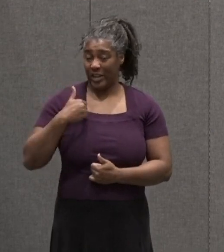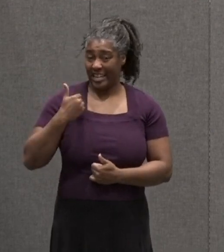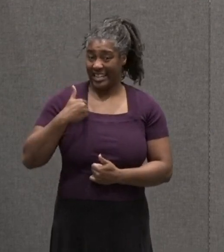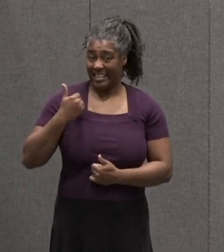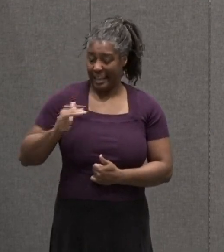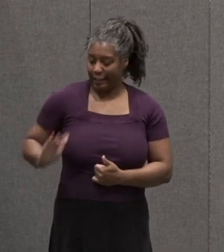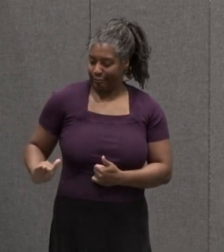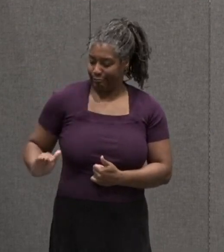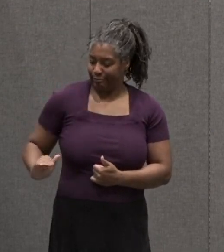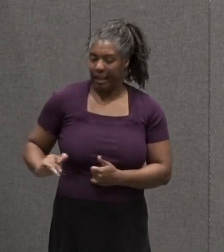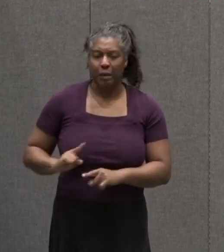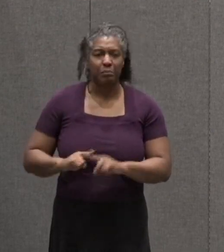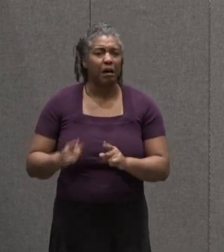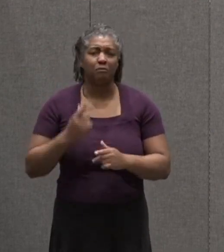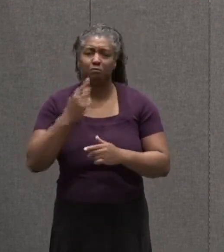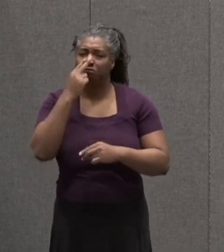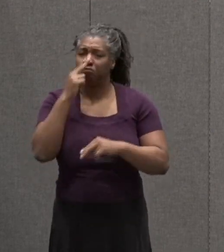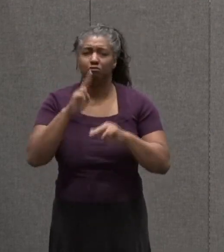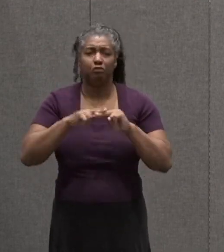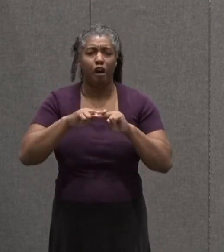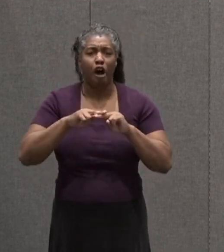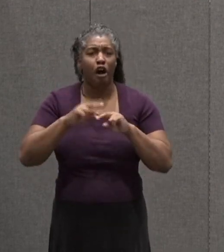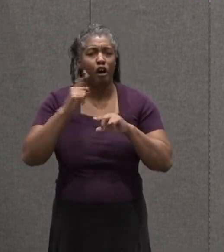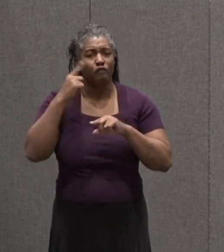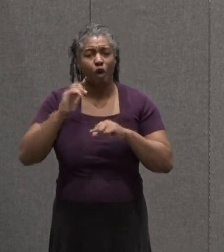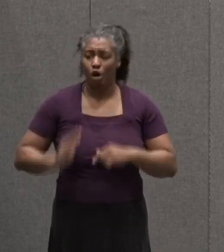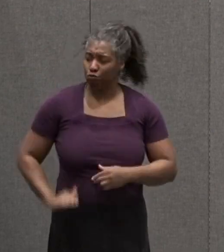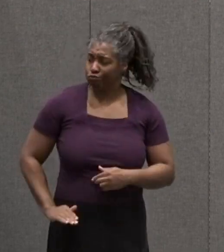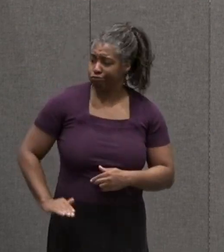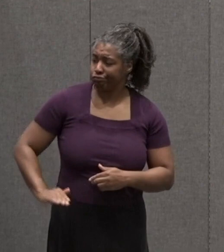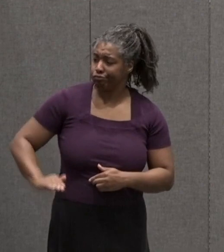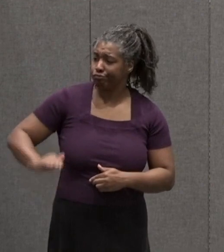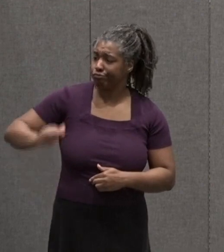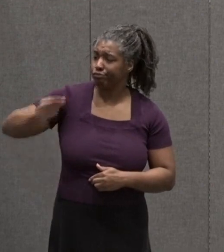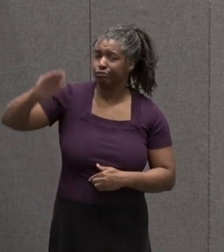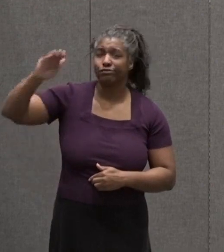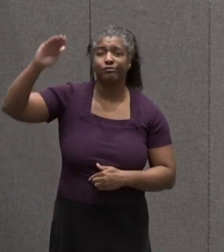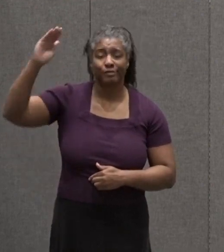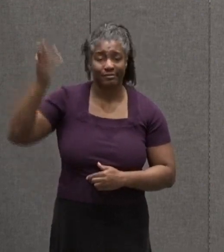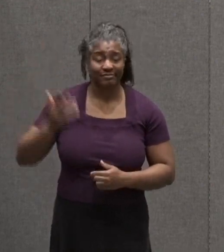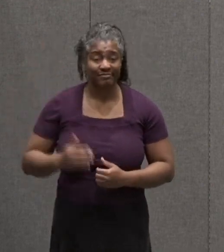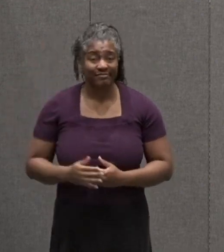So I love this one. So if you wanna join along with me, you can this is what it looks like.